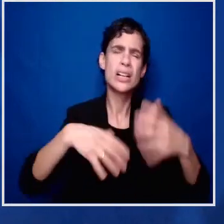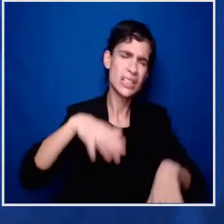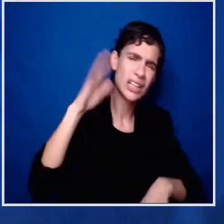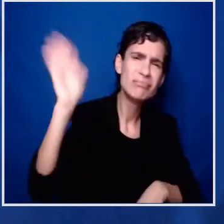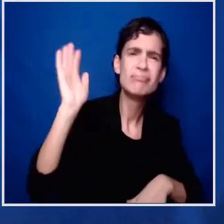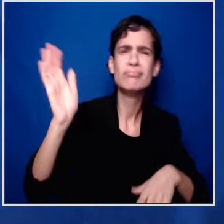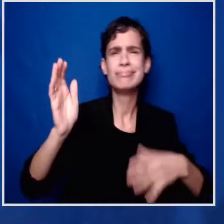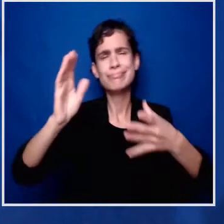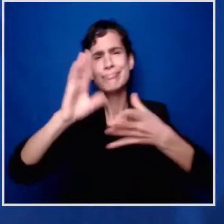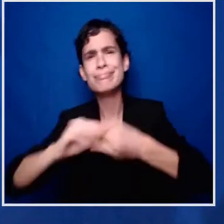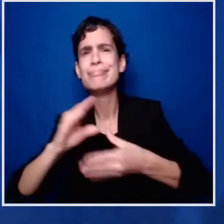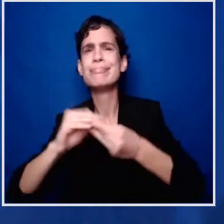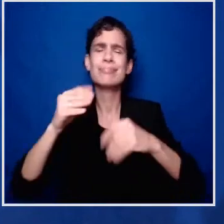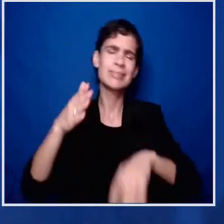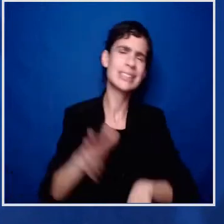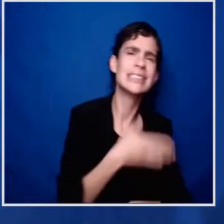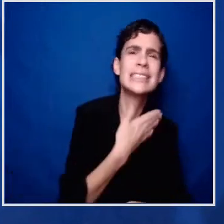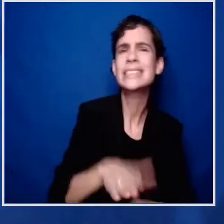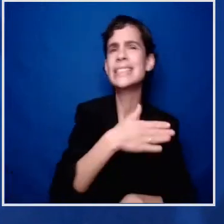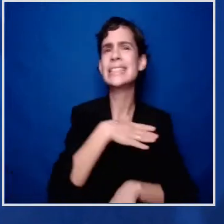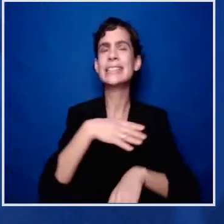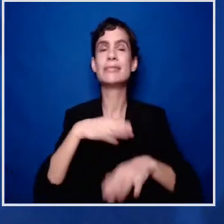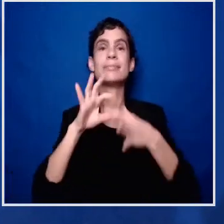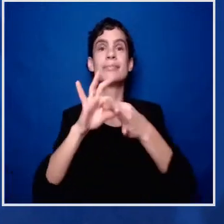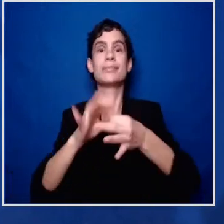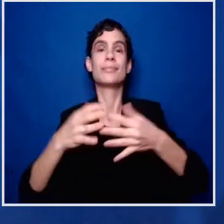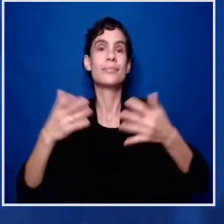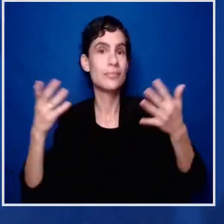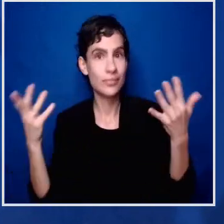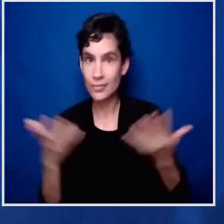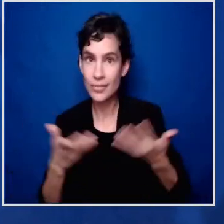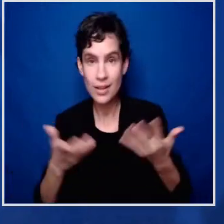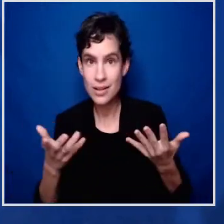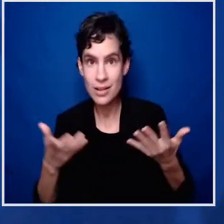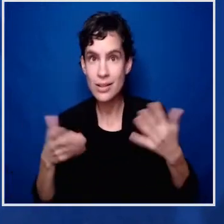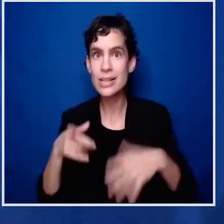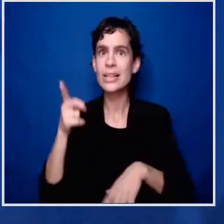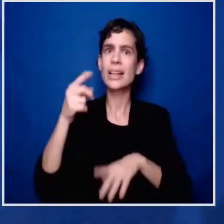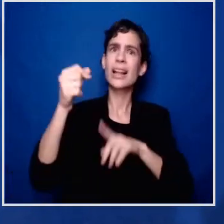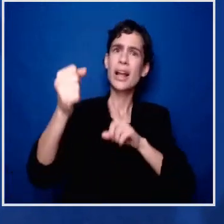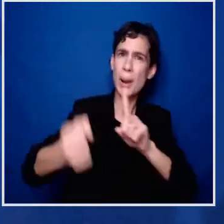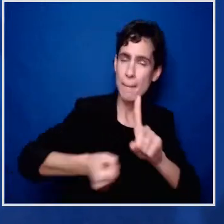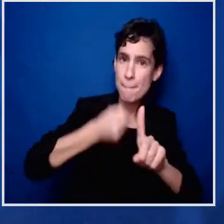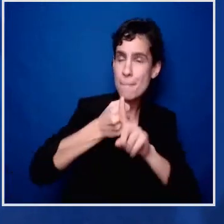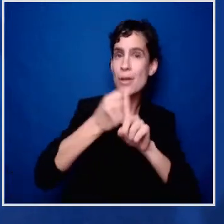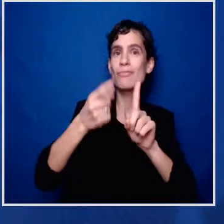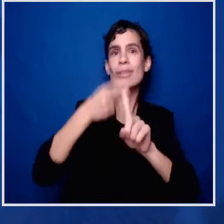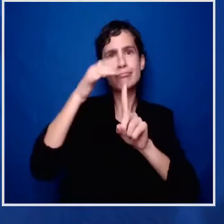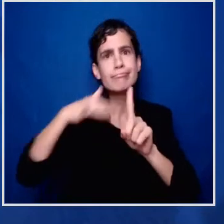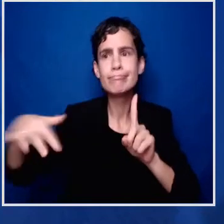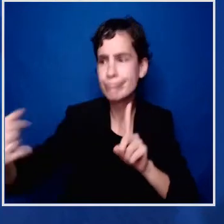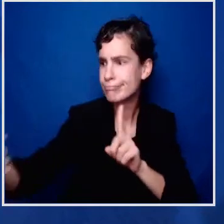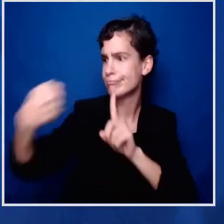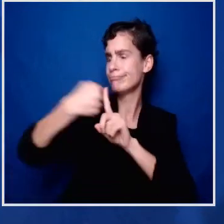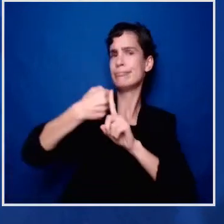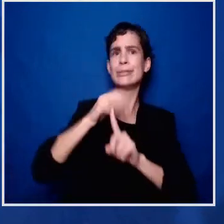IT THEIR MISSION TO SPEAK AND SING ABOUT THE IMPORTANT ISSUES THAT IMPACT THE WELL-BEING AND